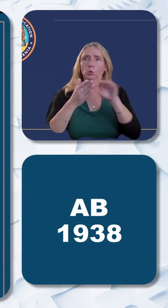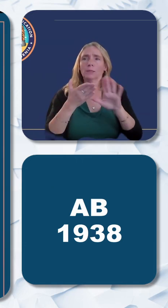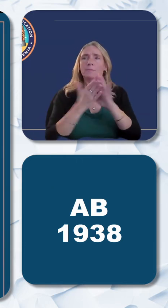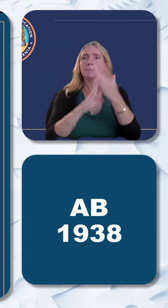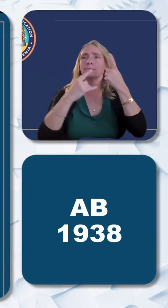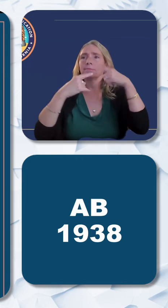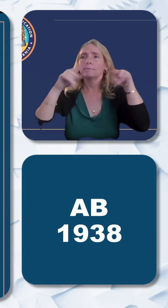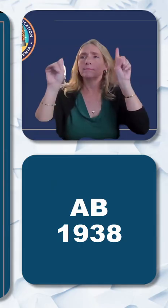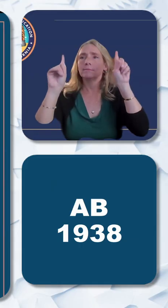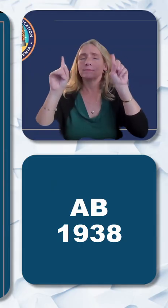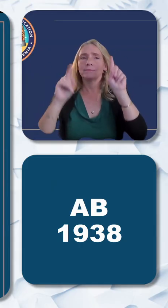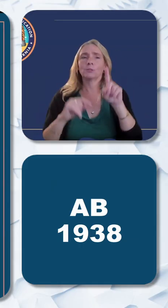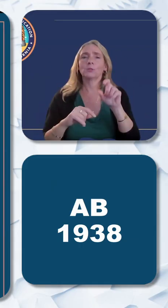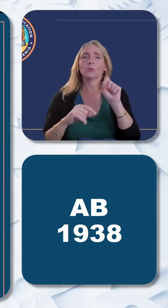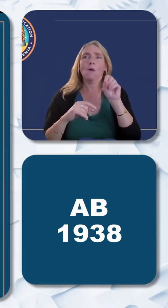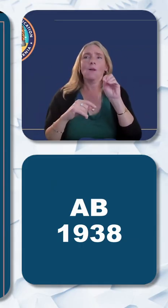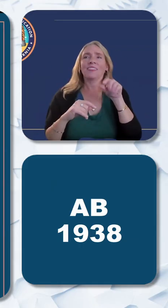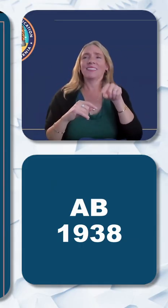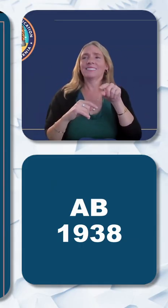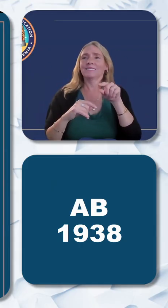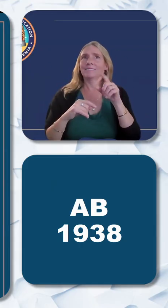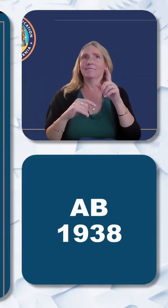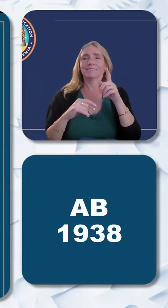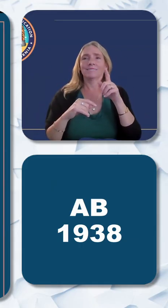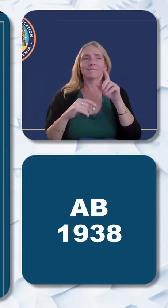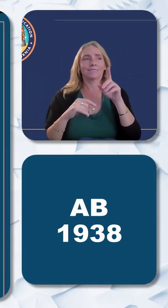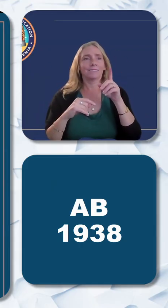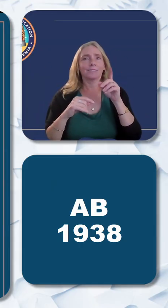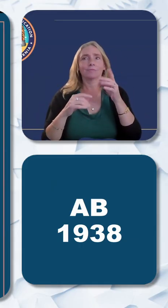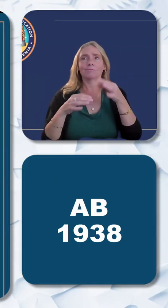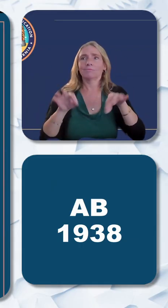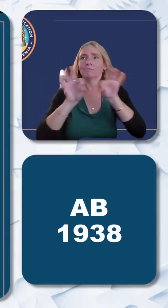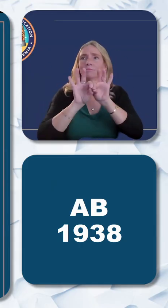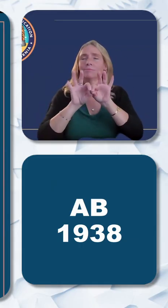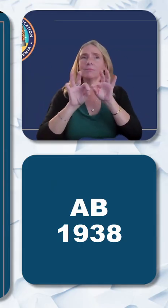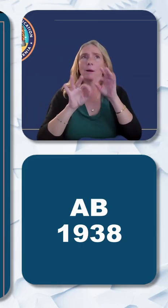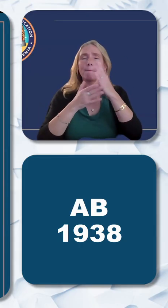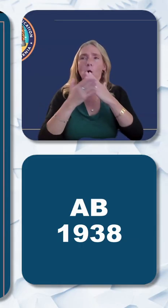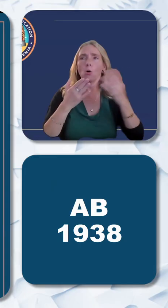student's needs and goals, looking at the whole child so they can succeed.